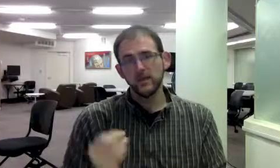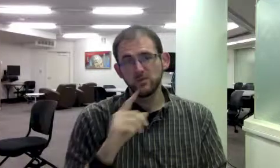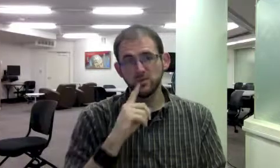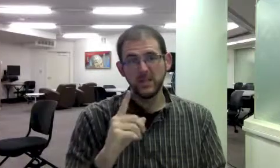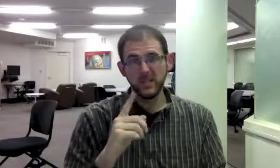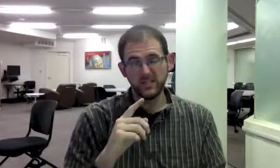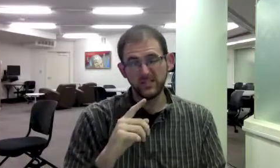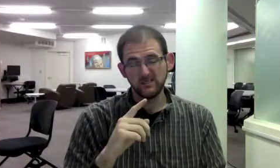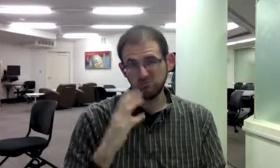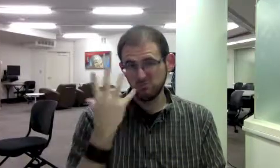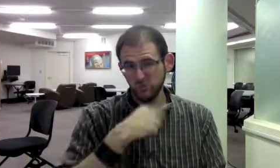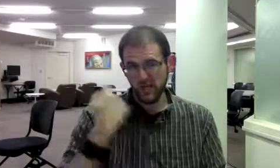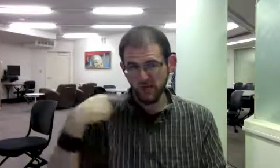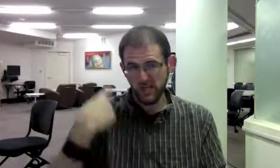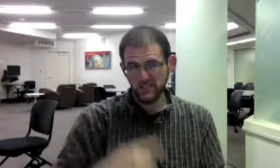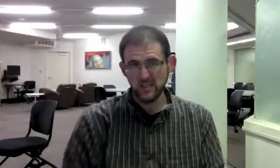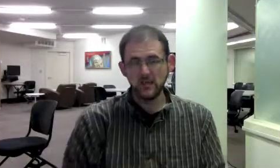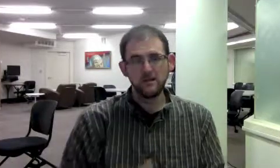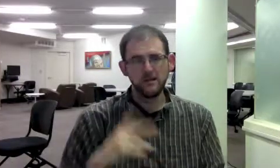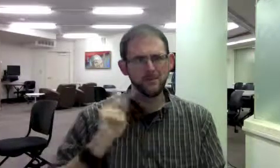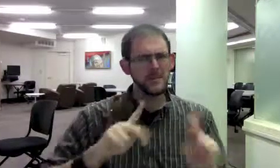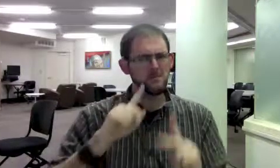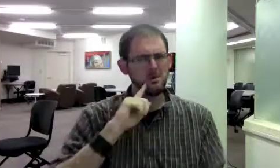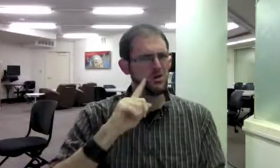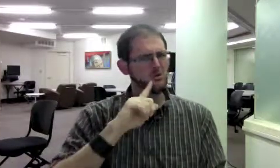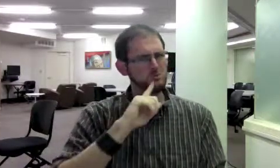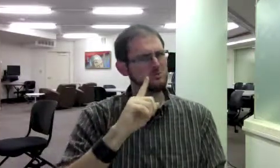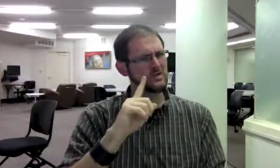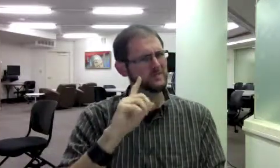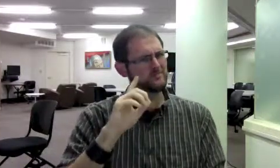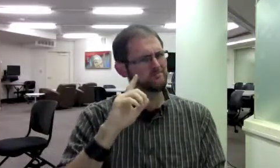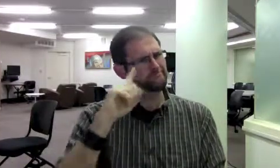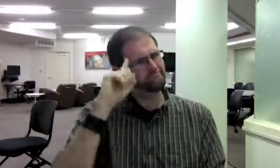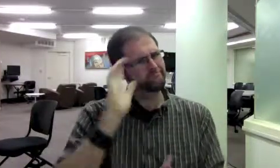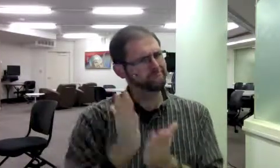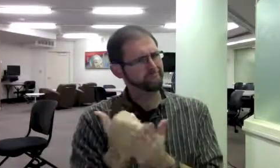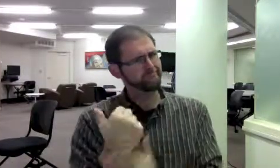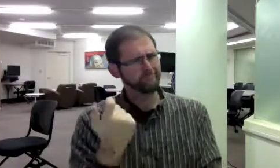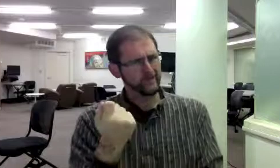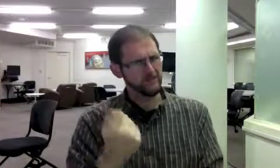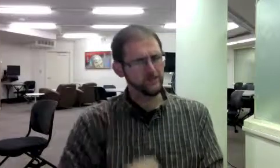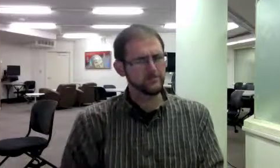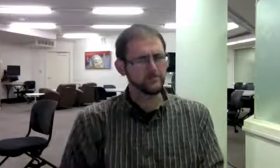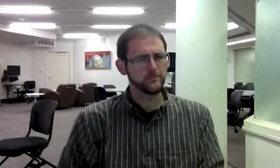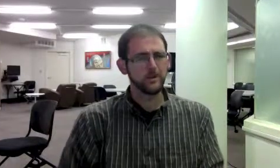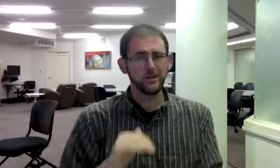And it's really pretty crazy! Everyone is just a little bit unhinged.